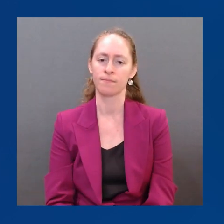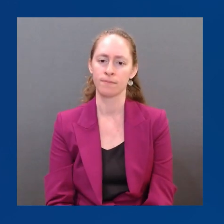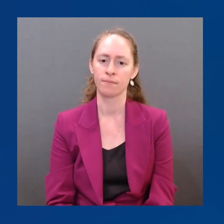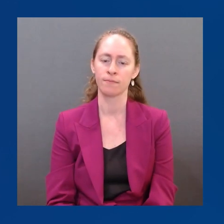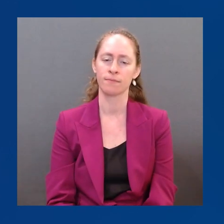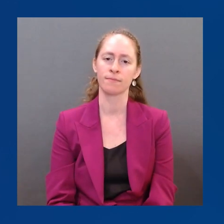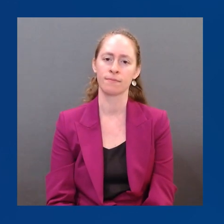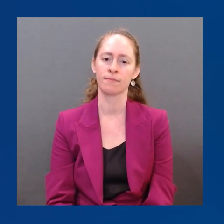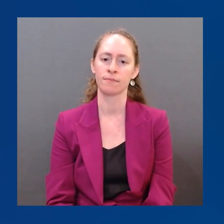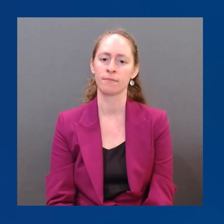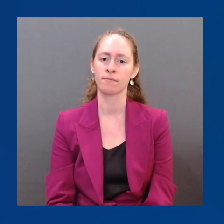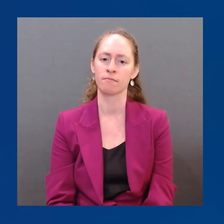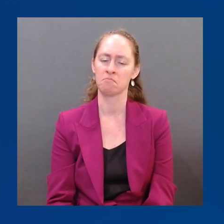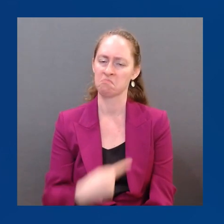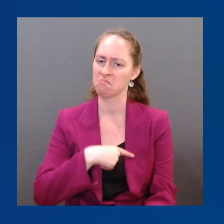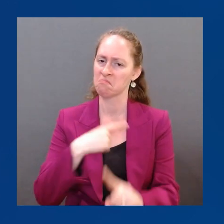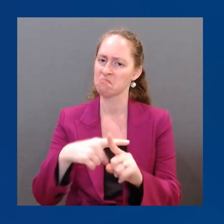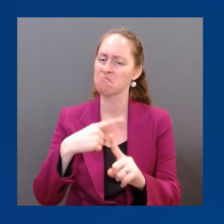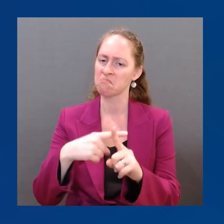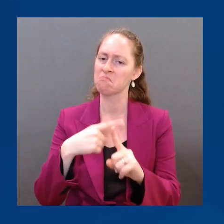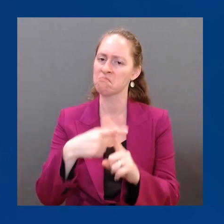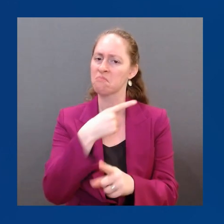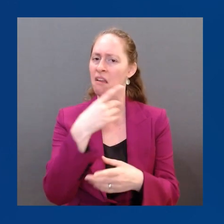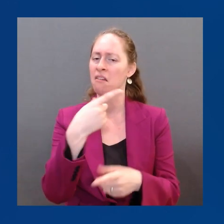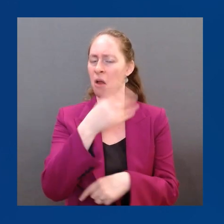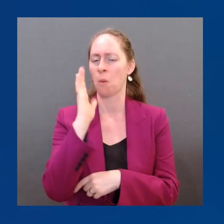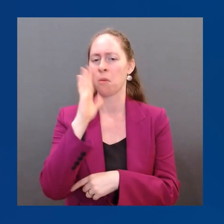and provide the resources that we need to protect the American people.